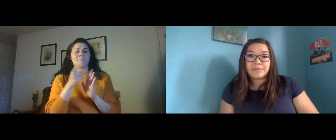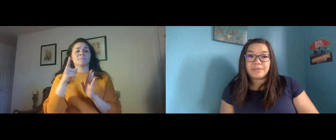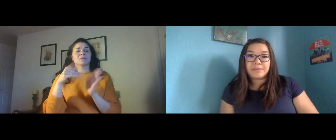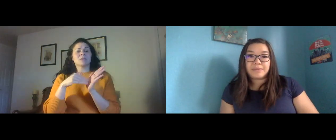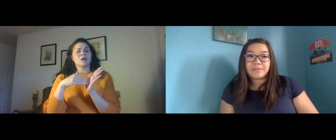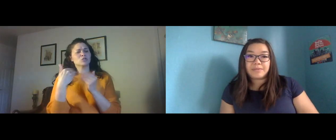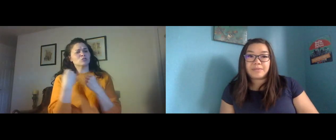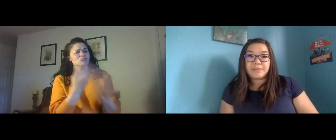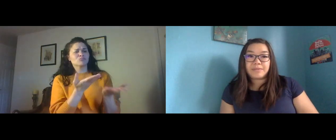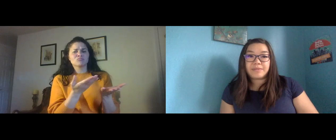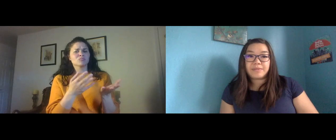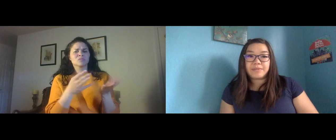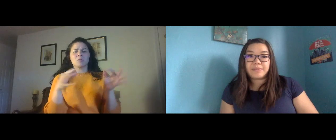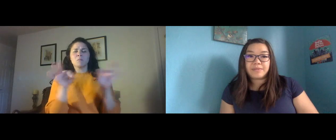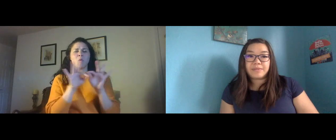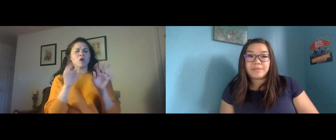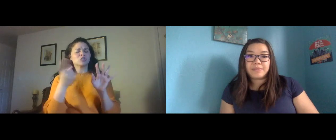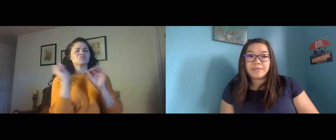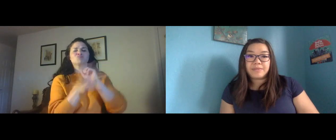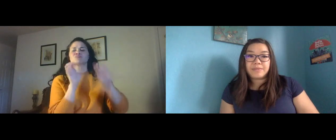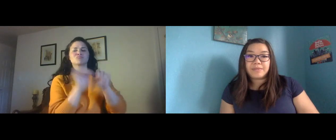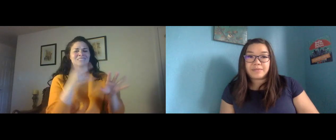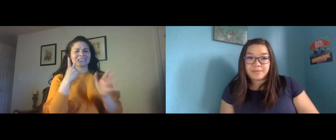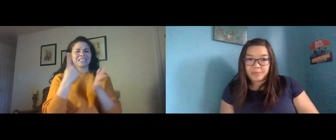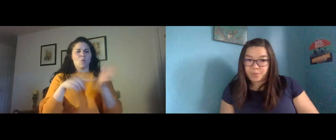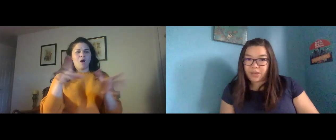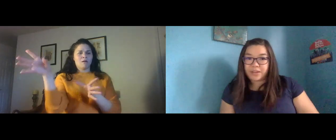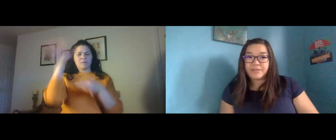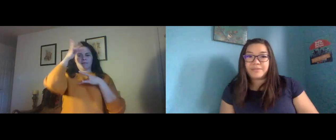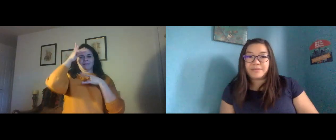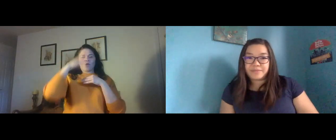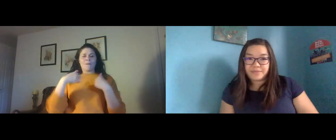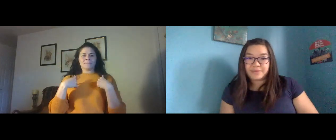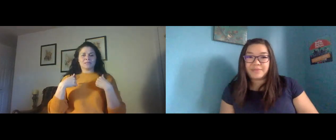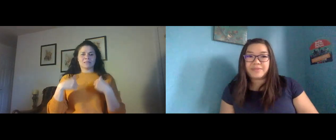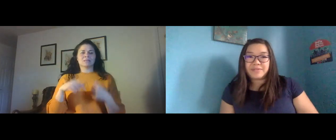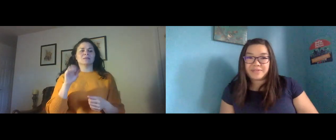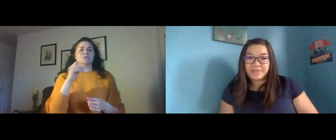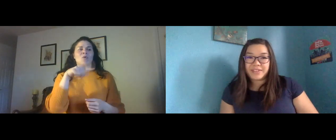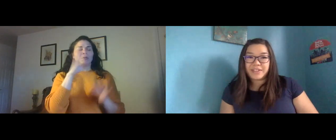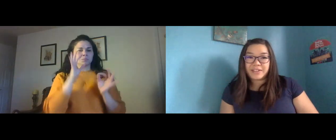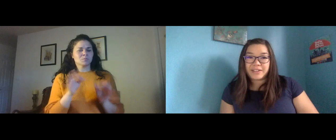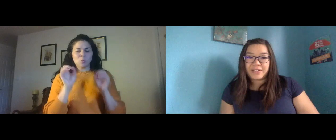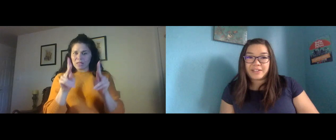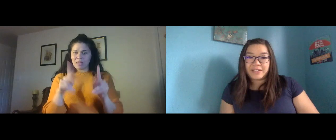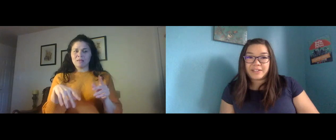the doctors took a “see what sticks” approach with me-- so they encouraged my parents to try many different approaches on me and see what worked.